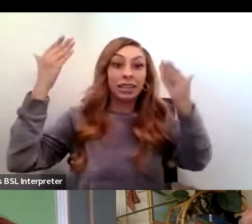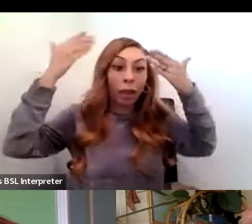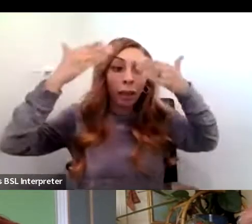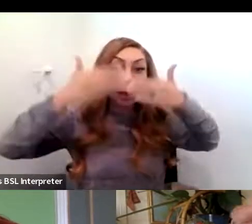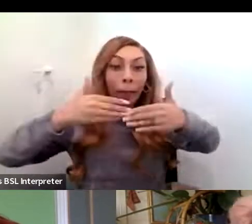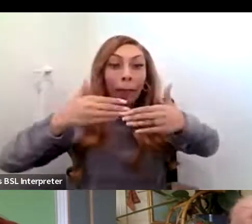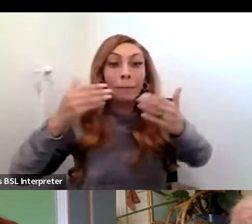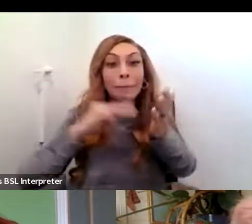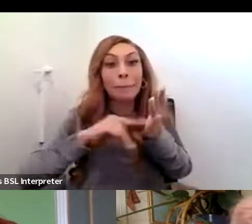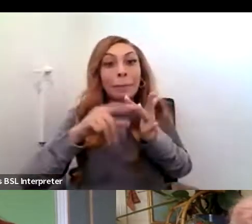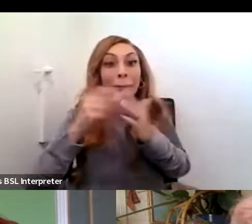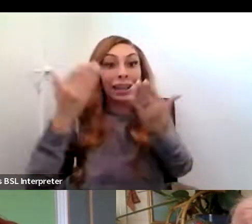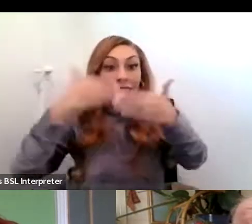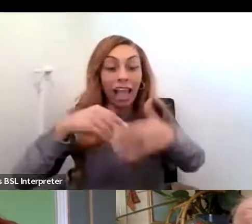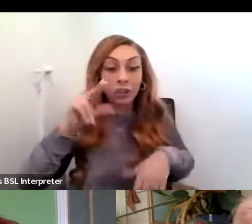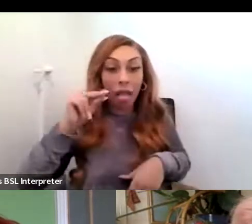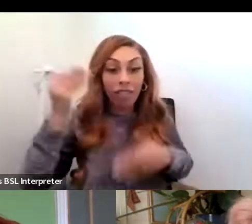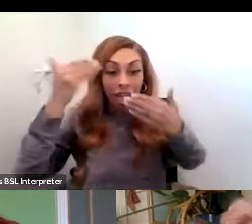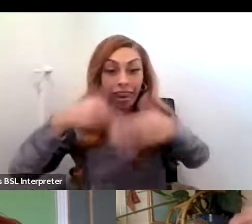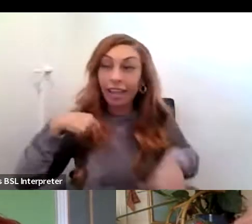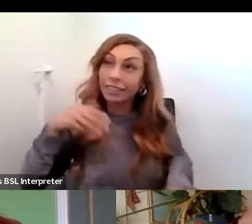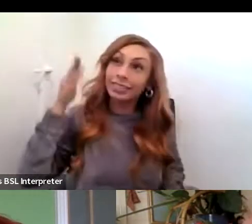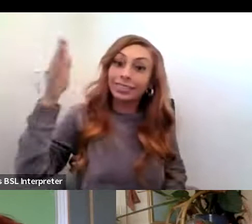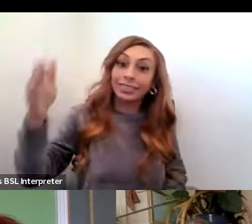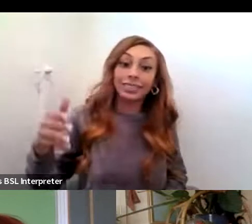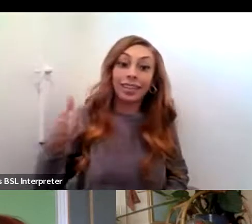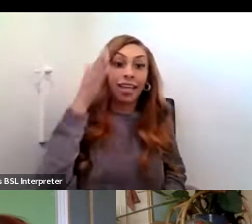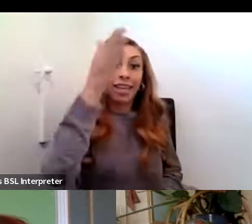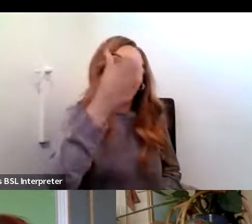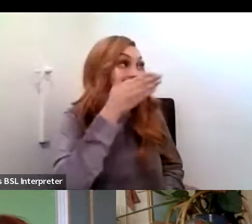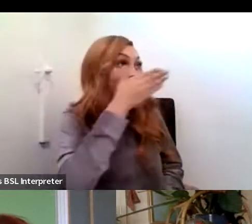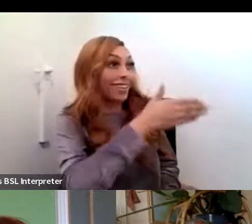so we're just taking the opportunities that digital work gives you,